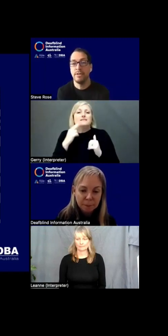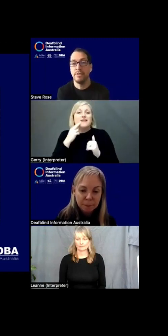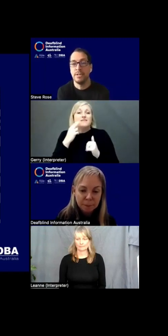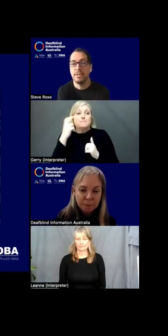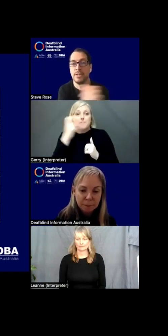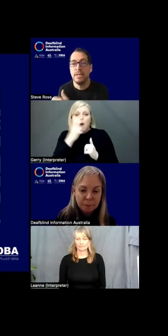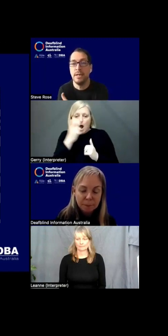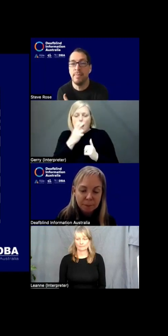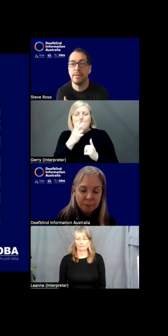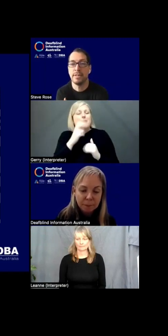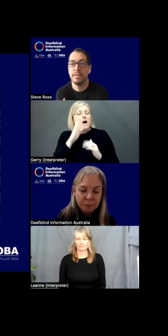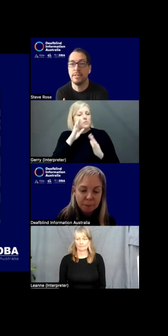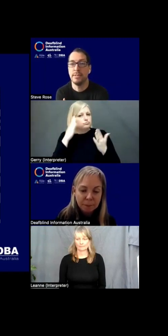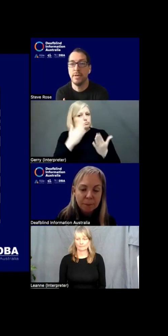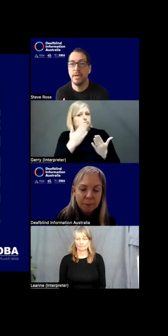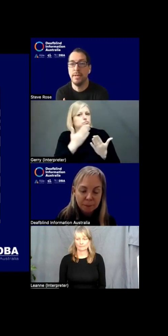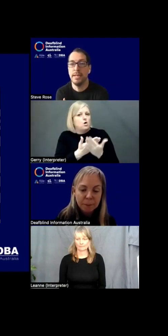much focuses to the American system, I believe.